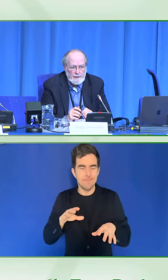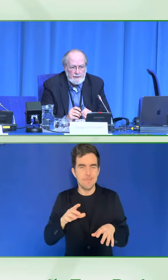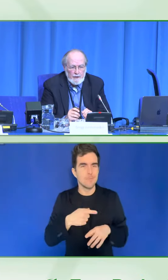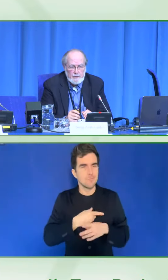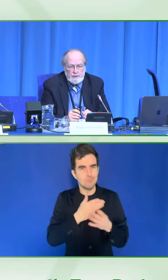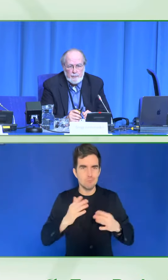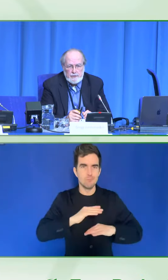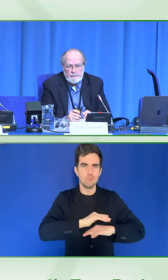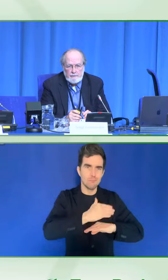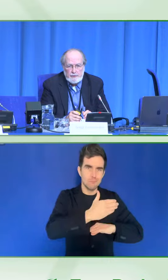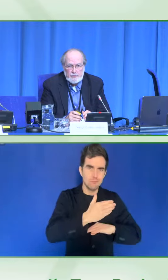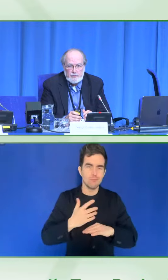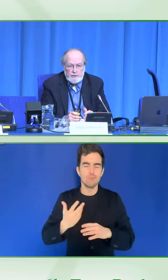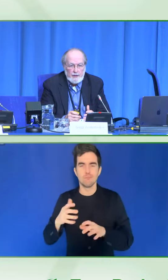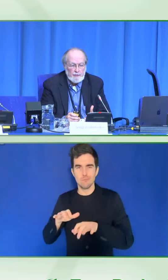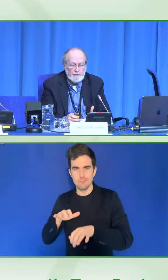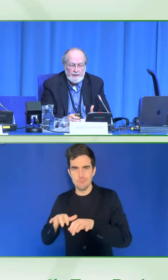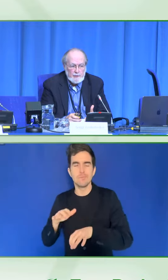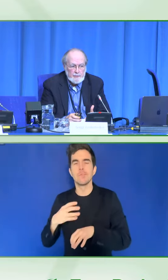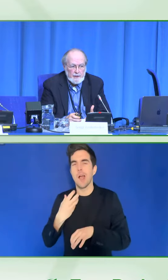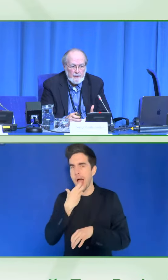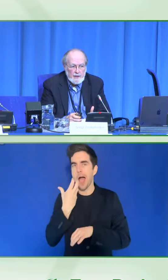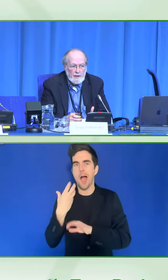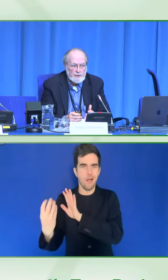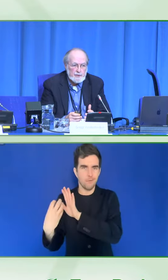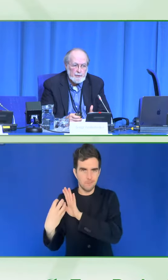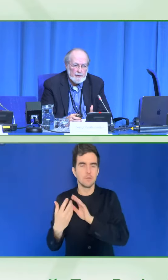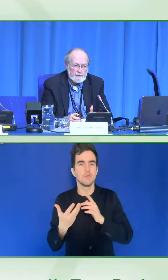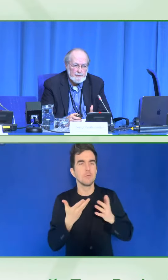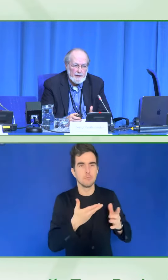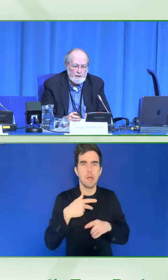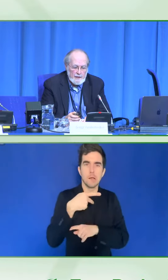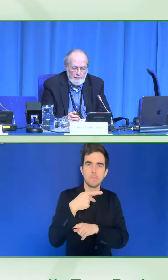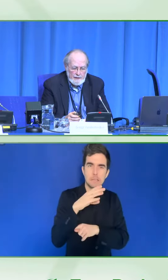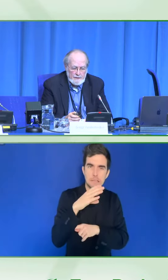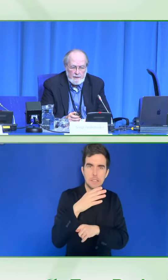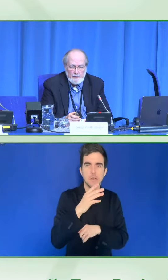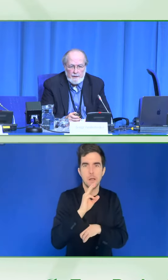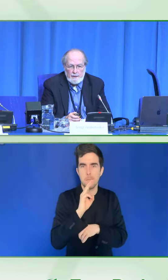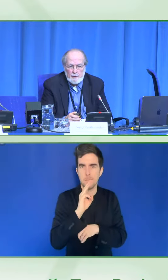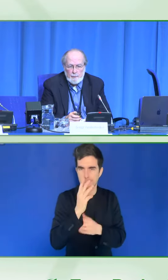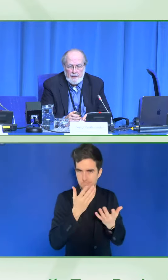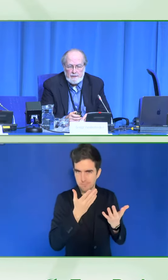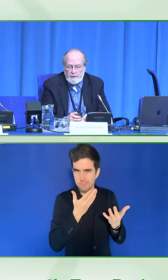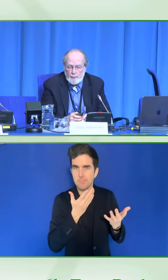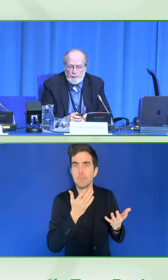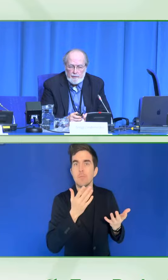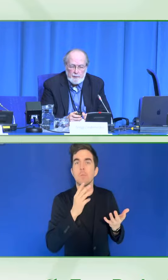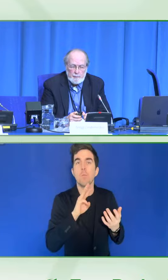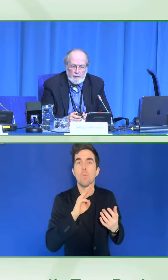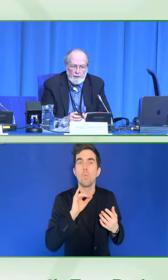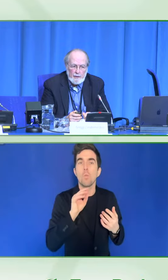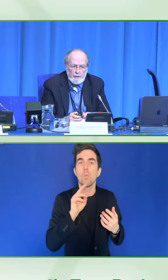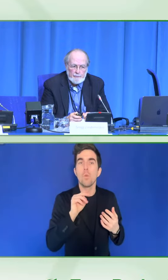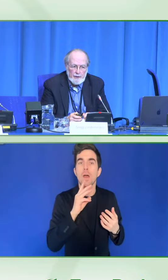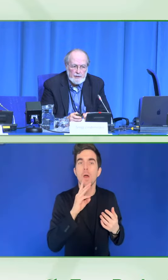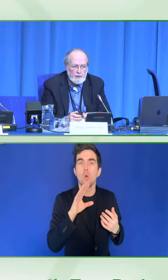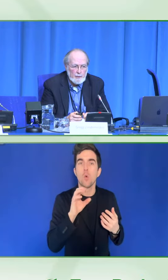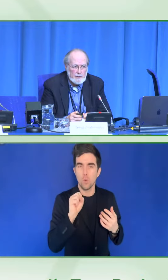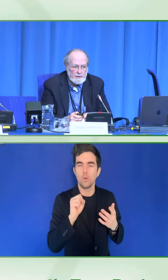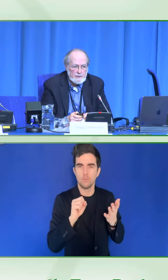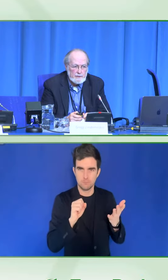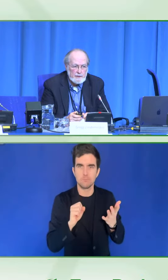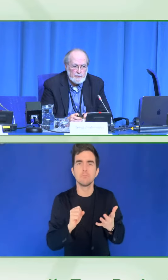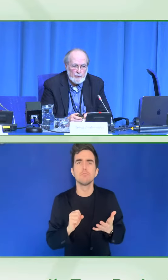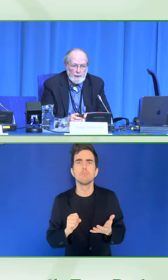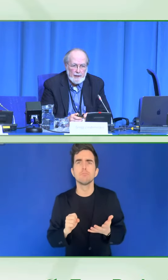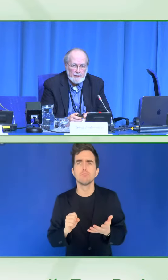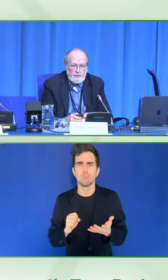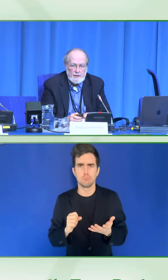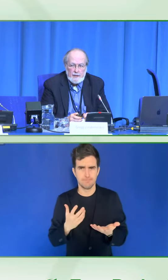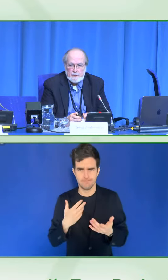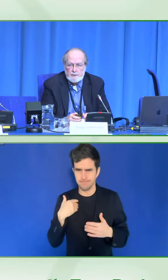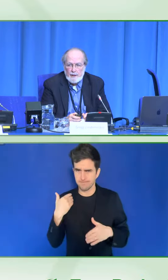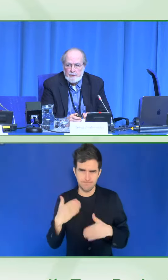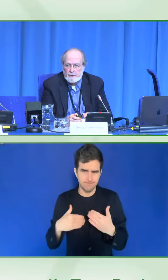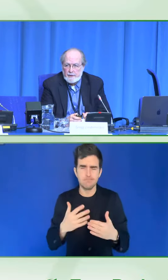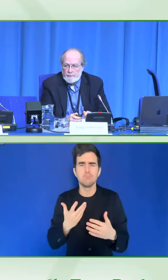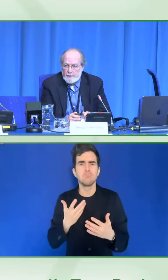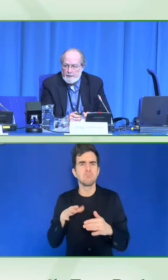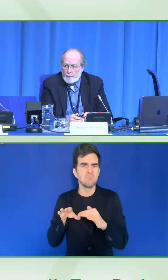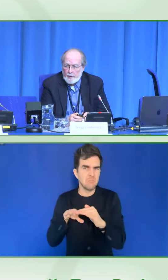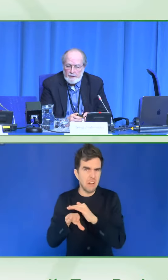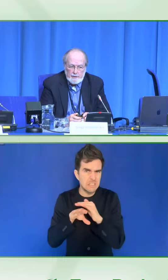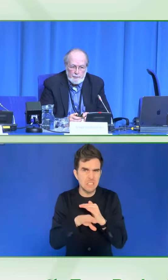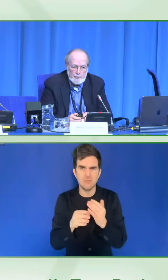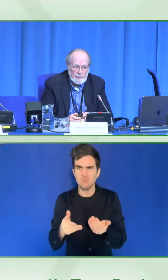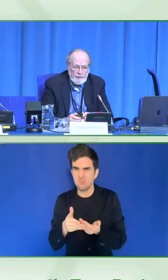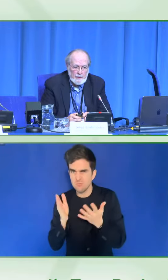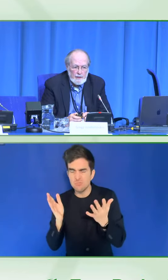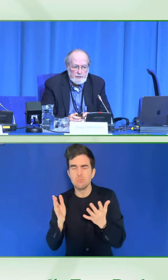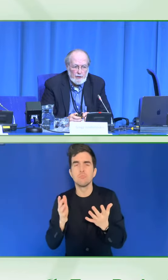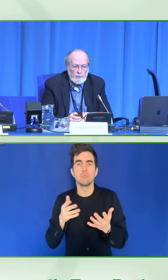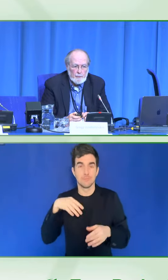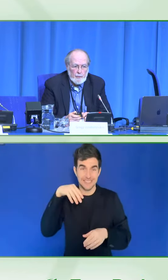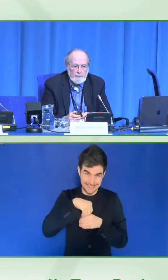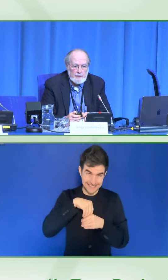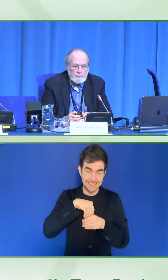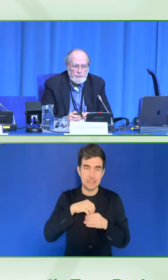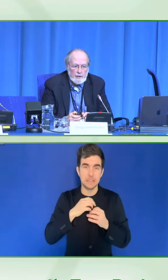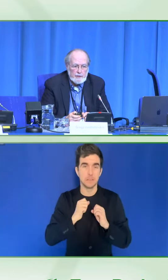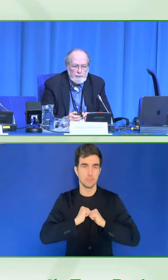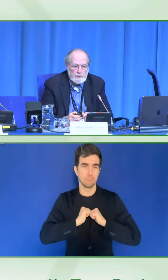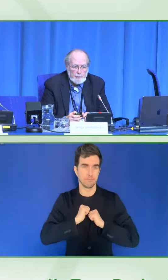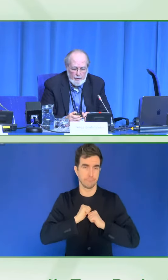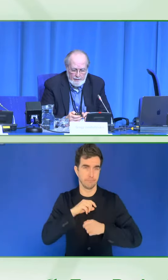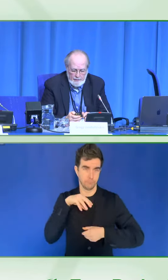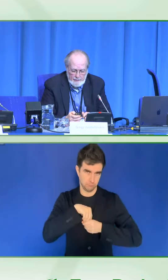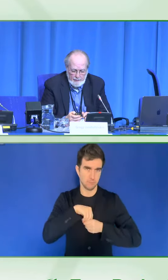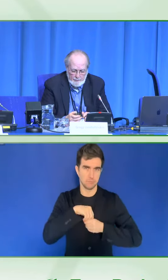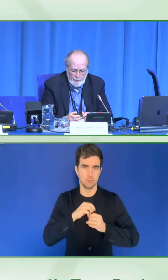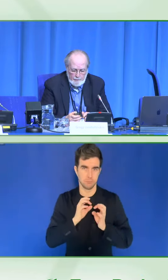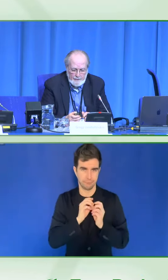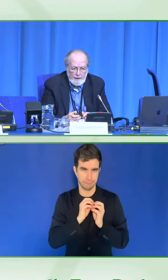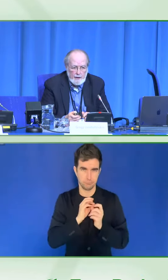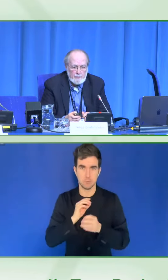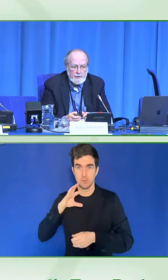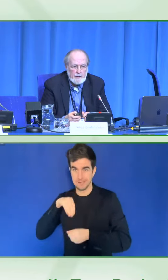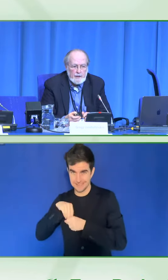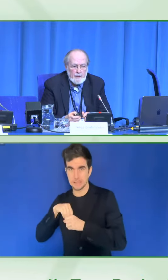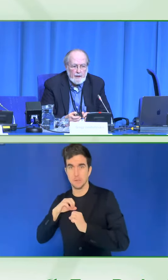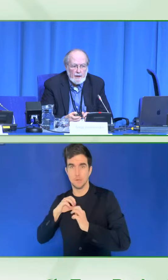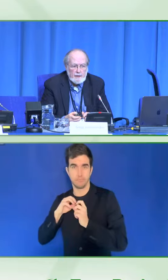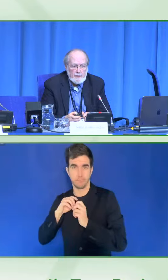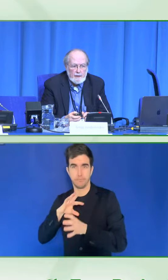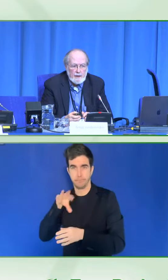So, also with this link, text highlighting, to the signing information can offer much